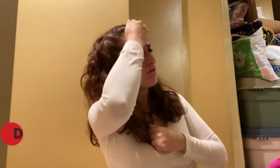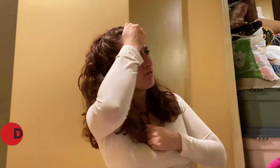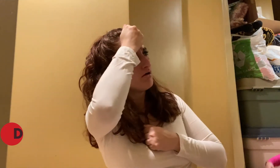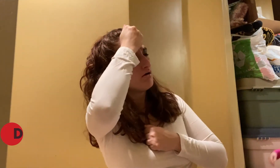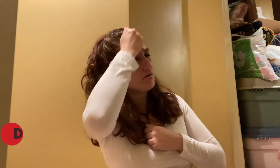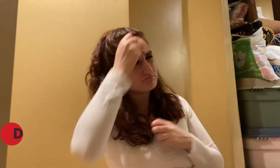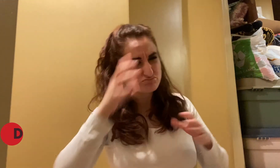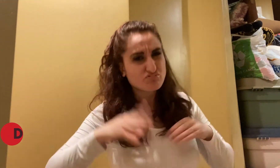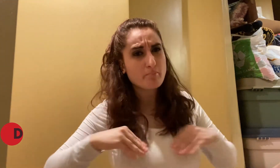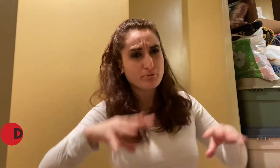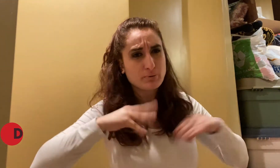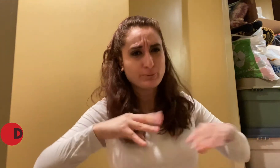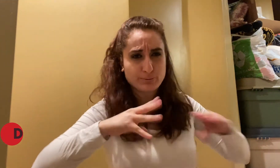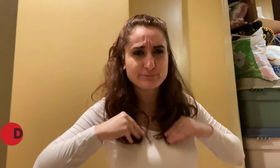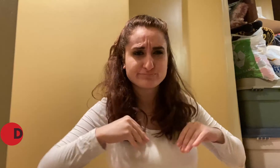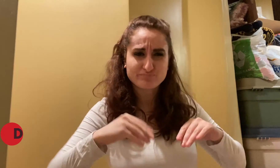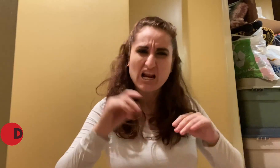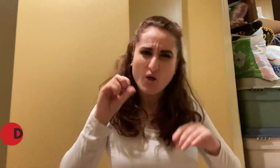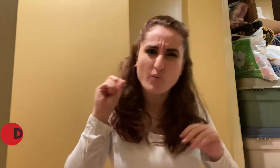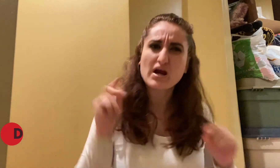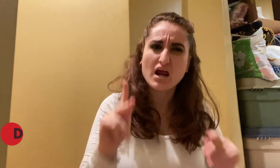and to continue to accept it,